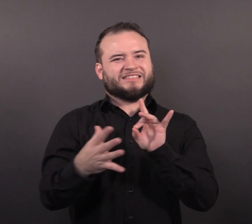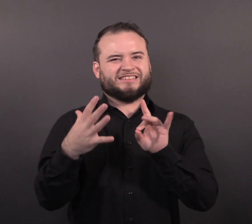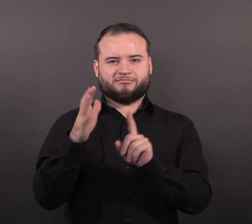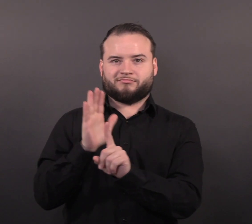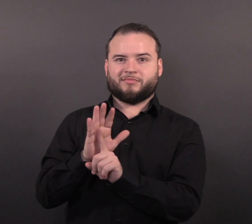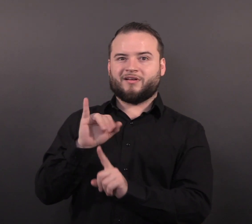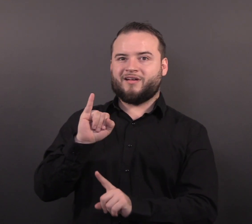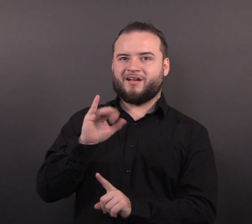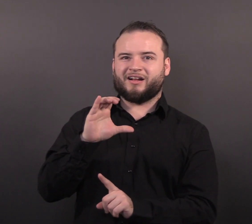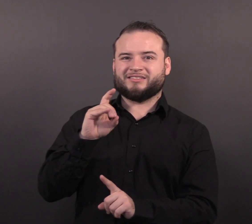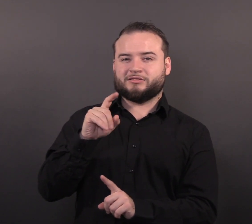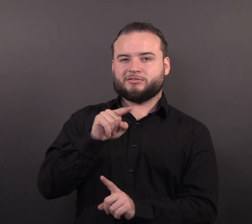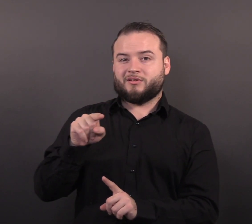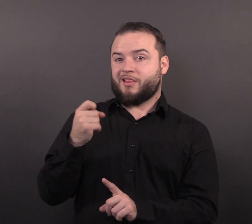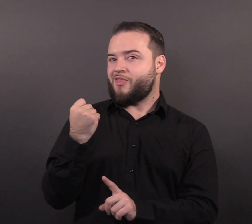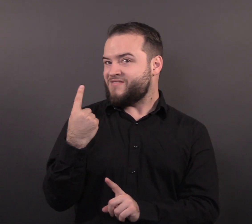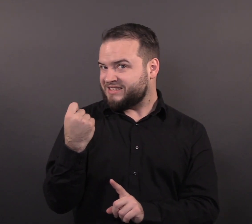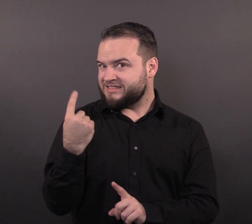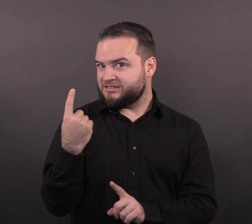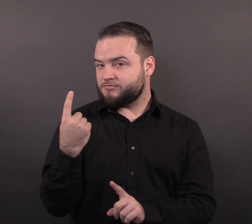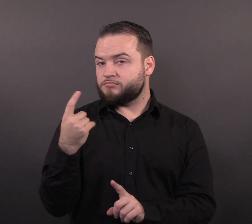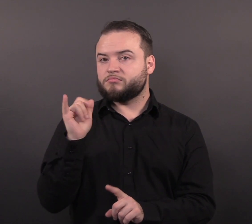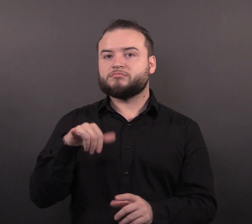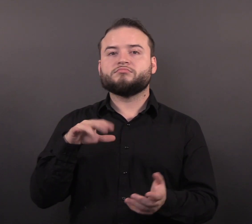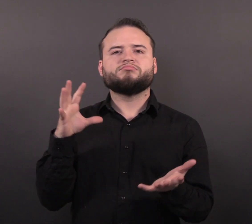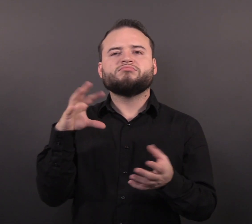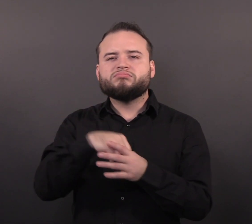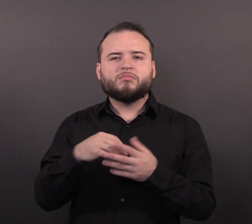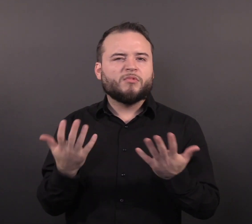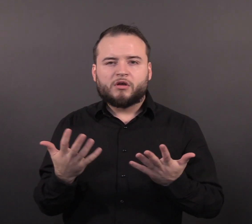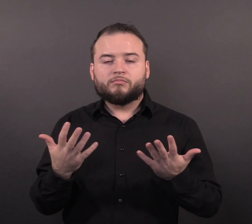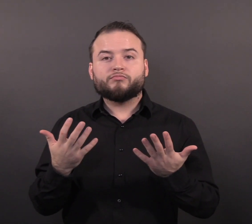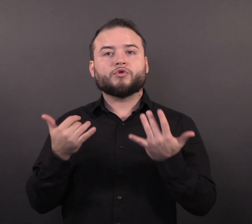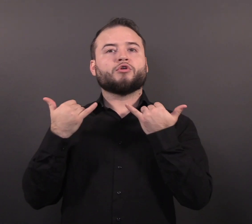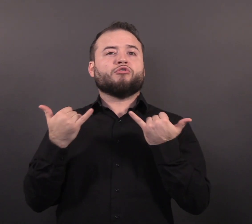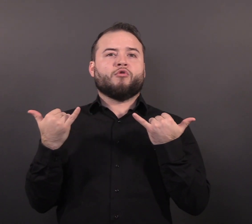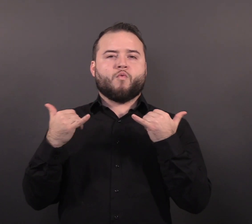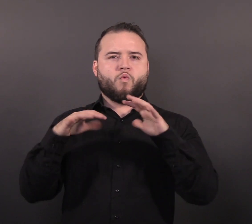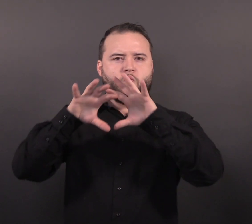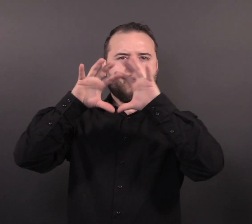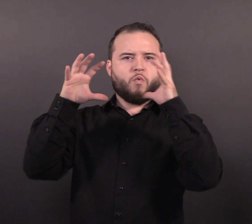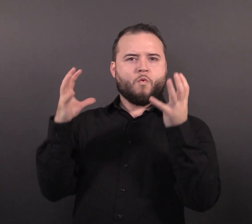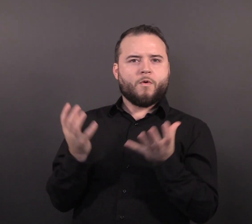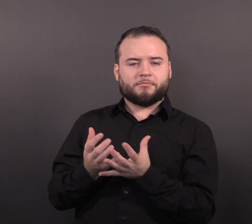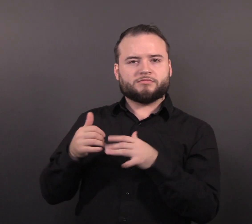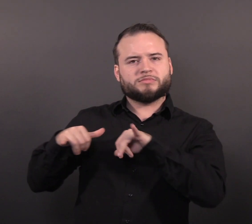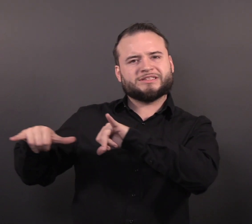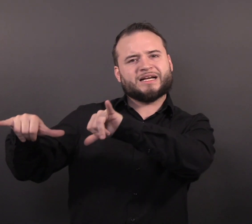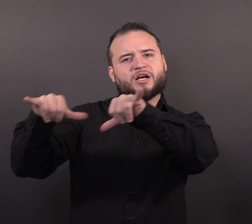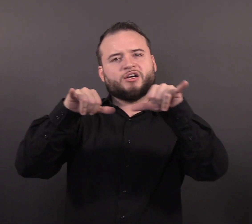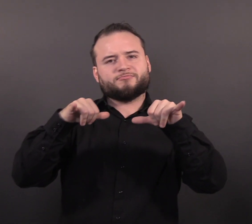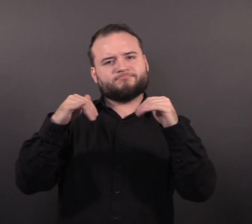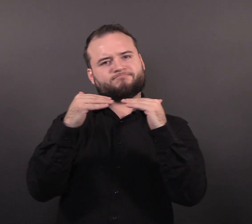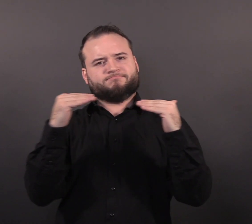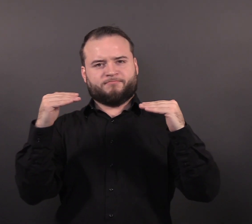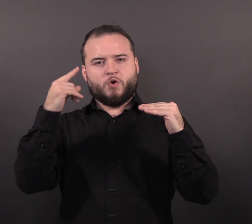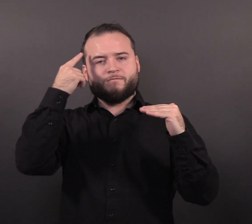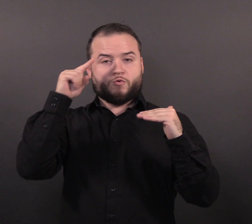which is the current global standard for health data, clinical documentation